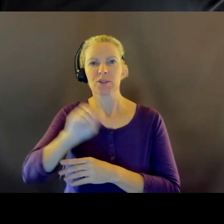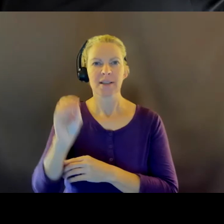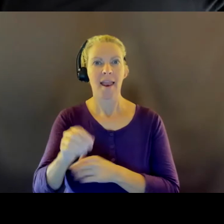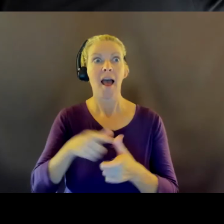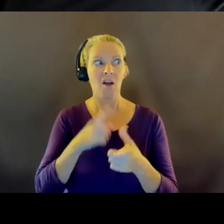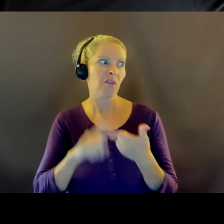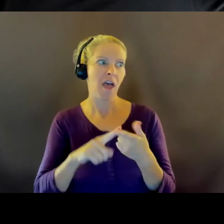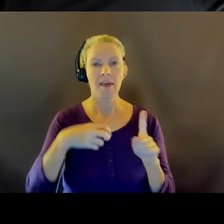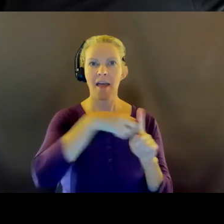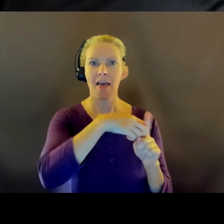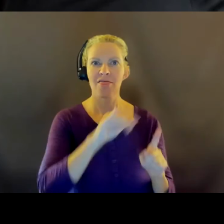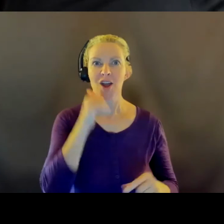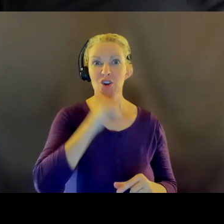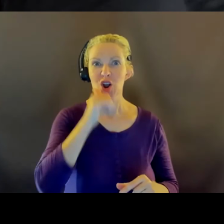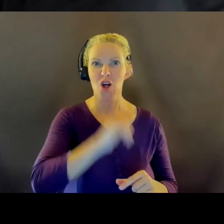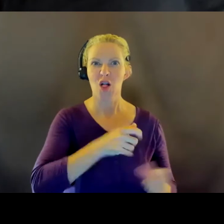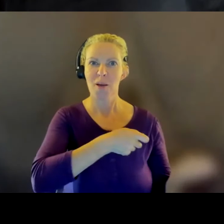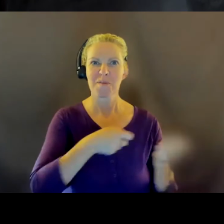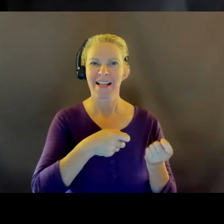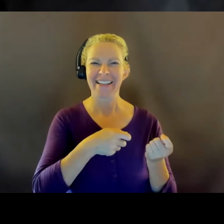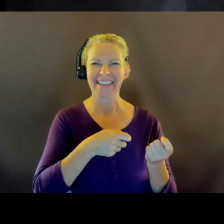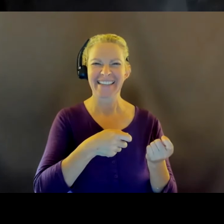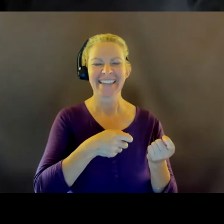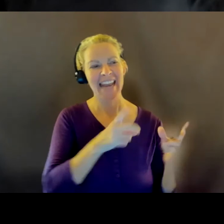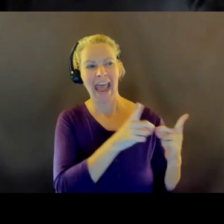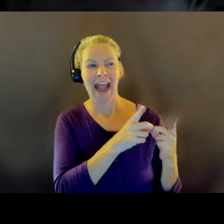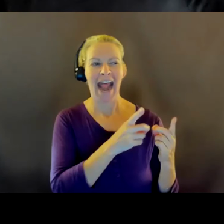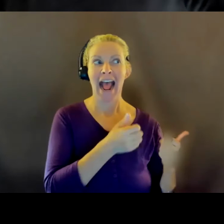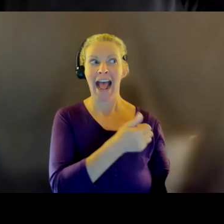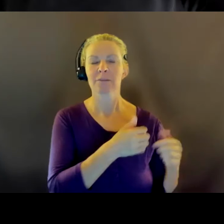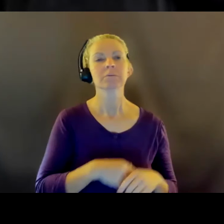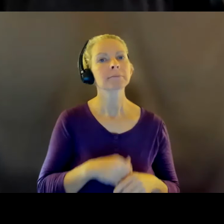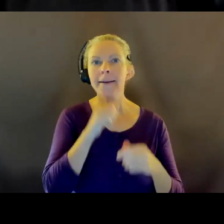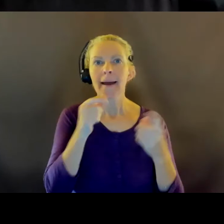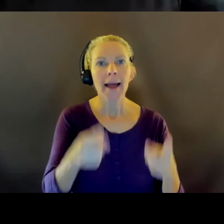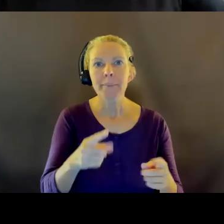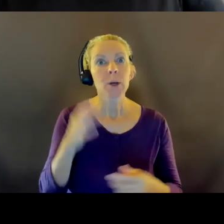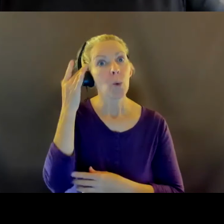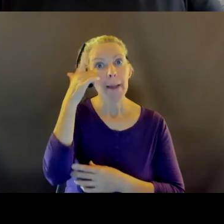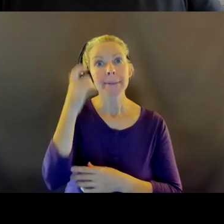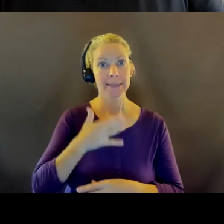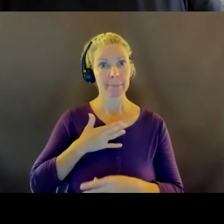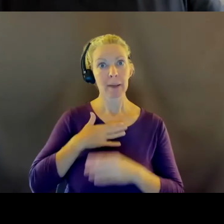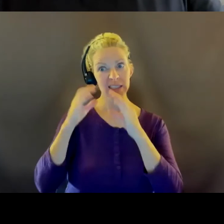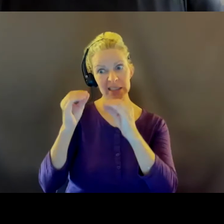Which was really my goal. It did not happen because my teacher was the representation of this model, the medical